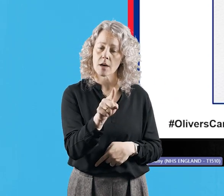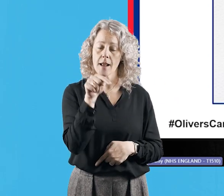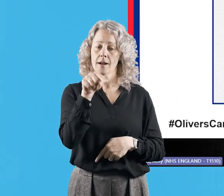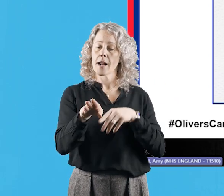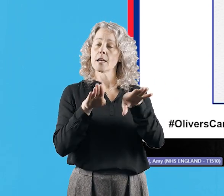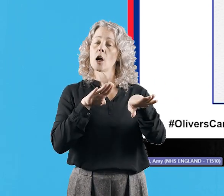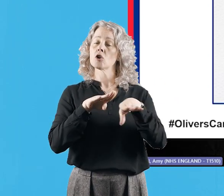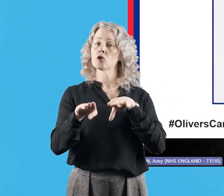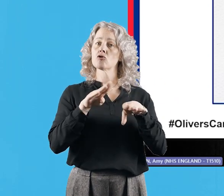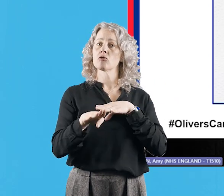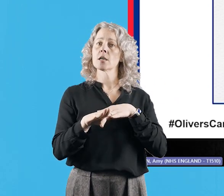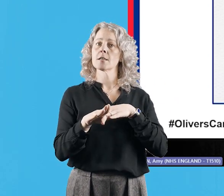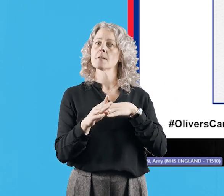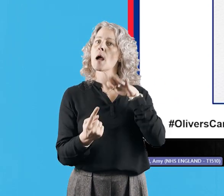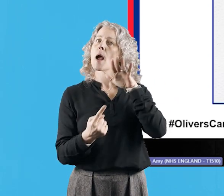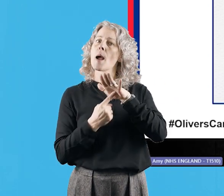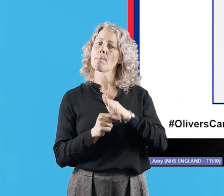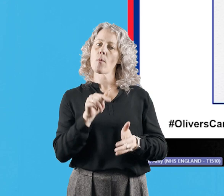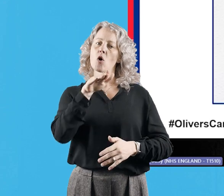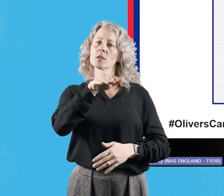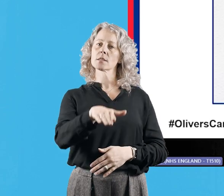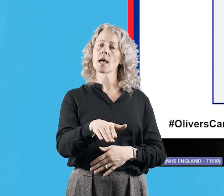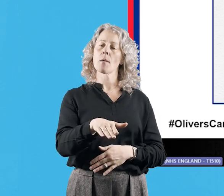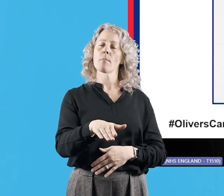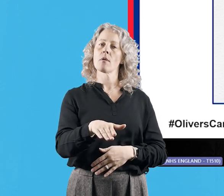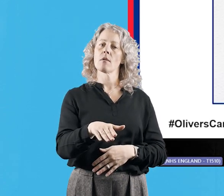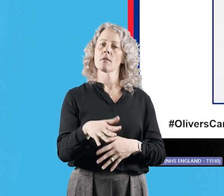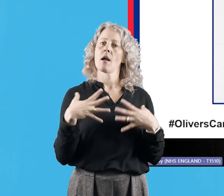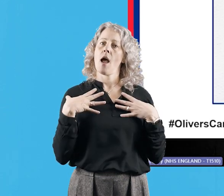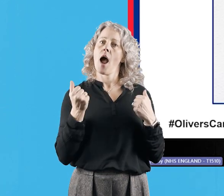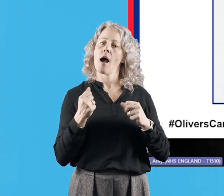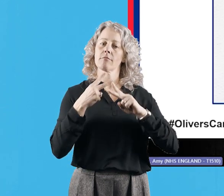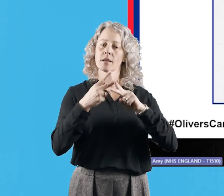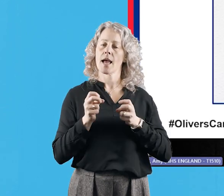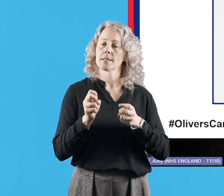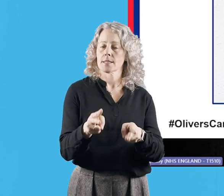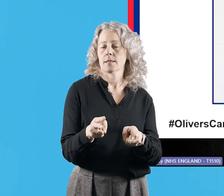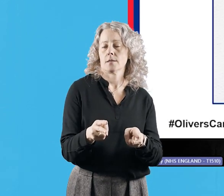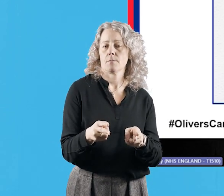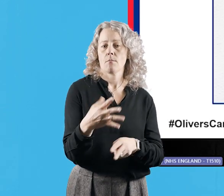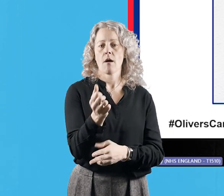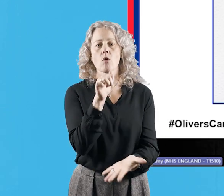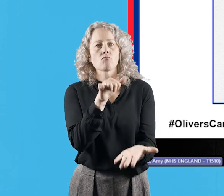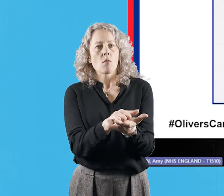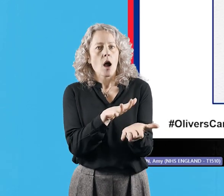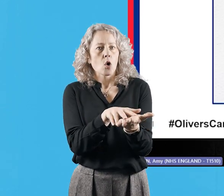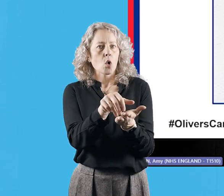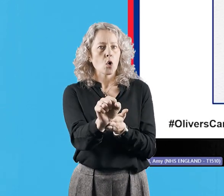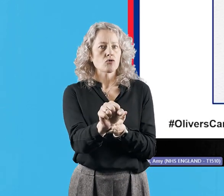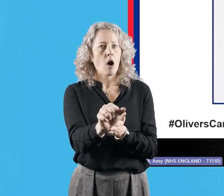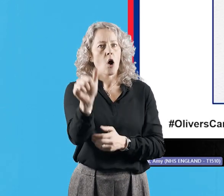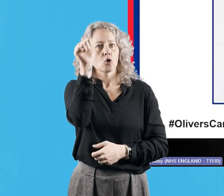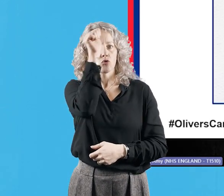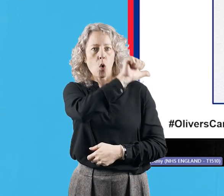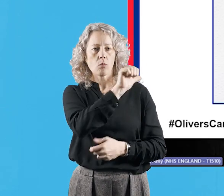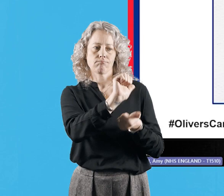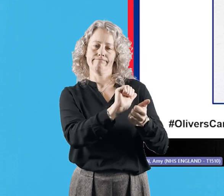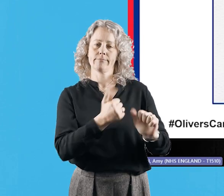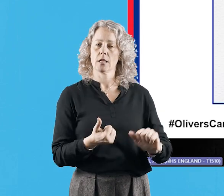want to stress that this training is a vital step towards a health and care system which has the right culture, knowledge